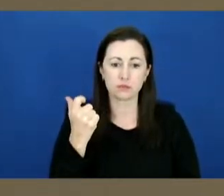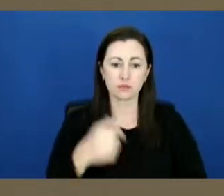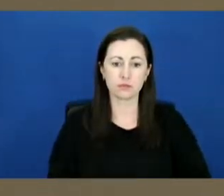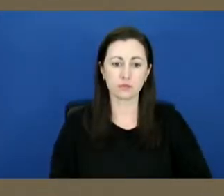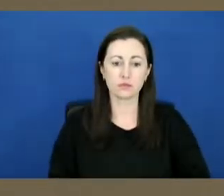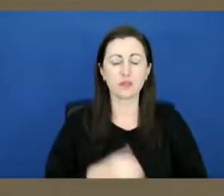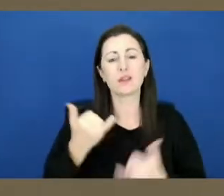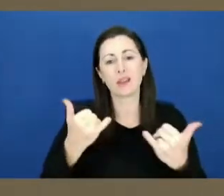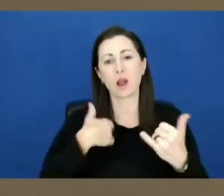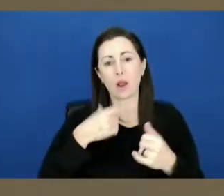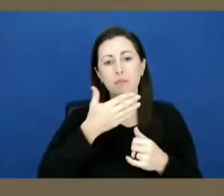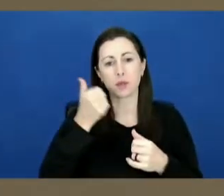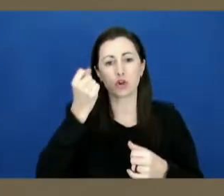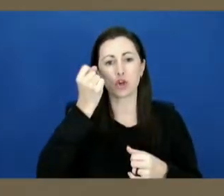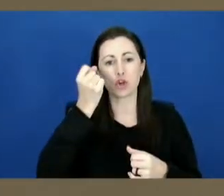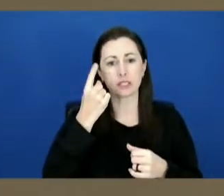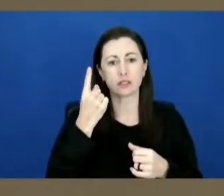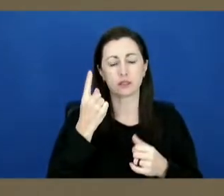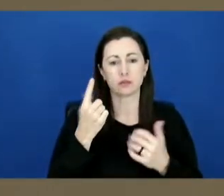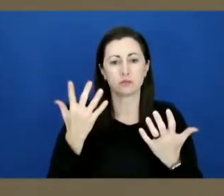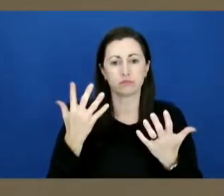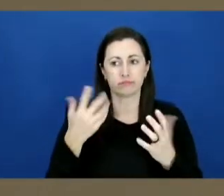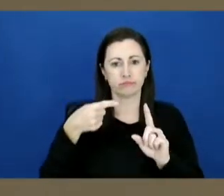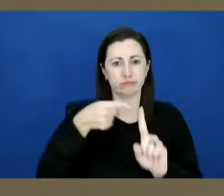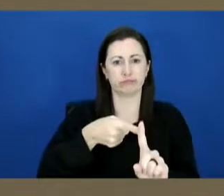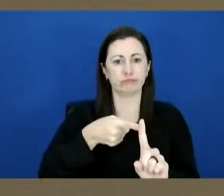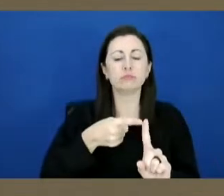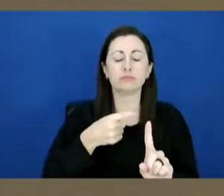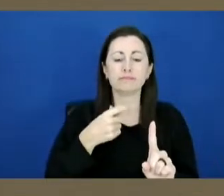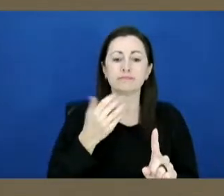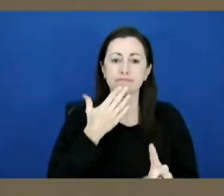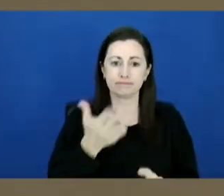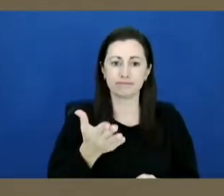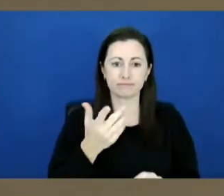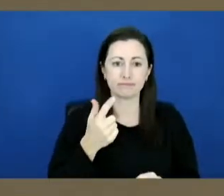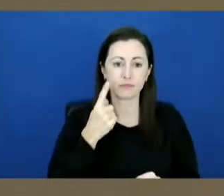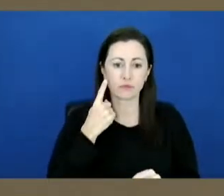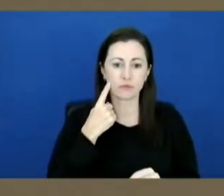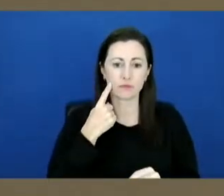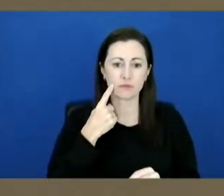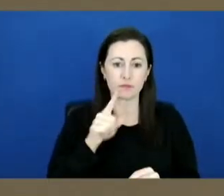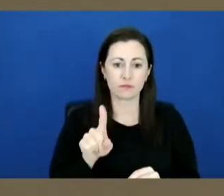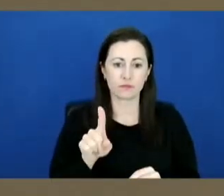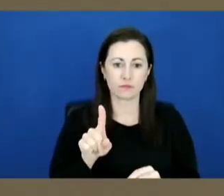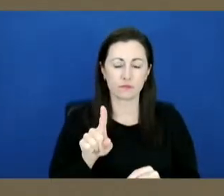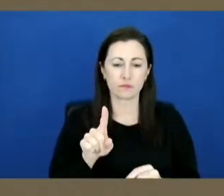FAVOR OF THIS, SUPPORT THIS